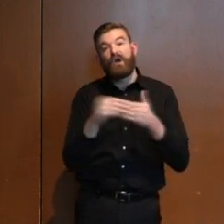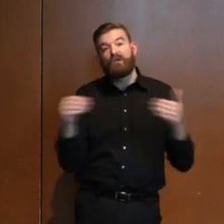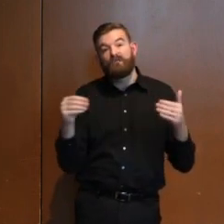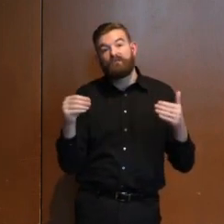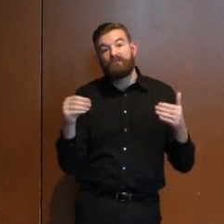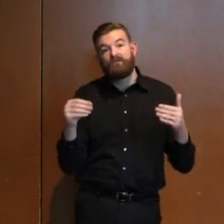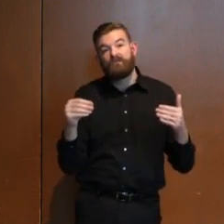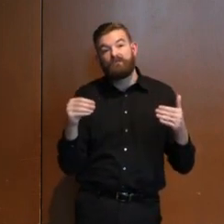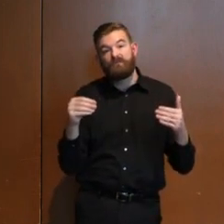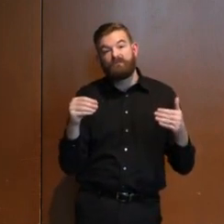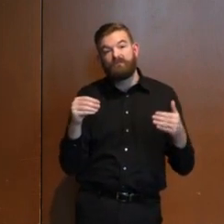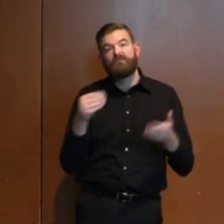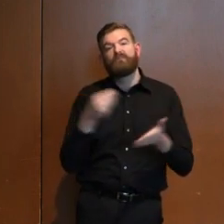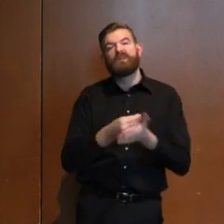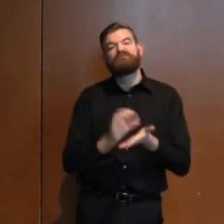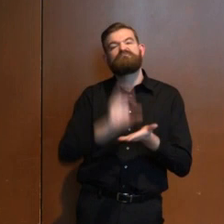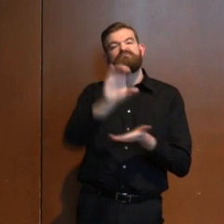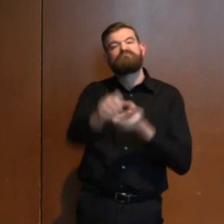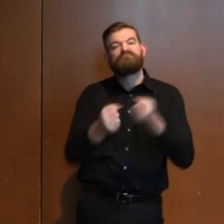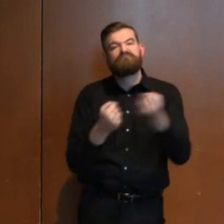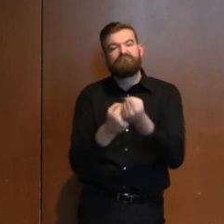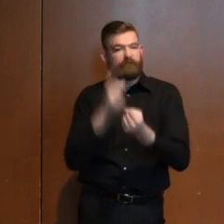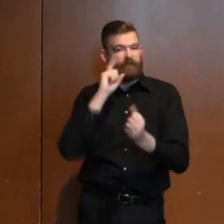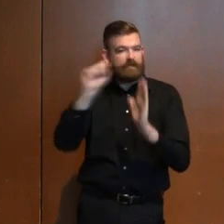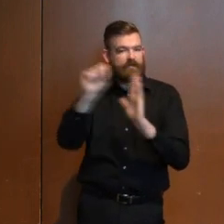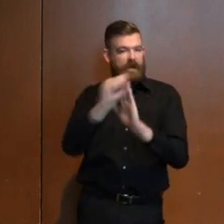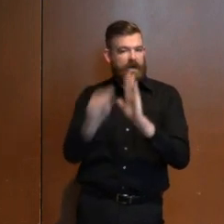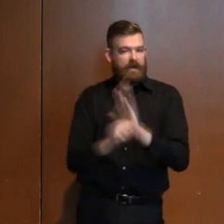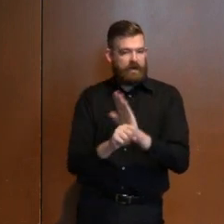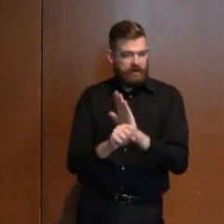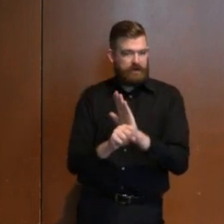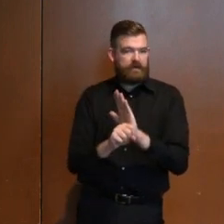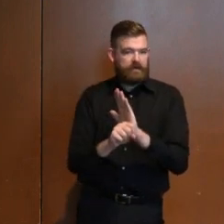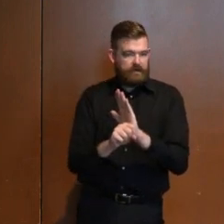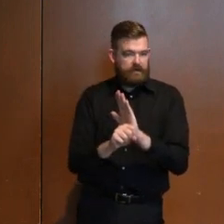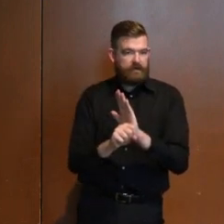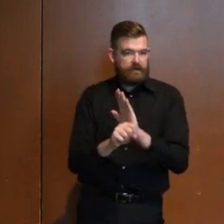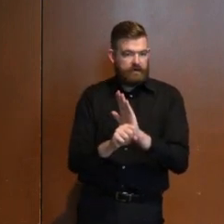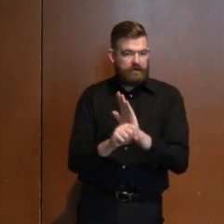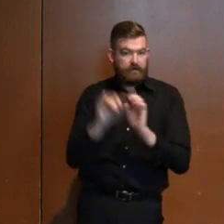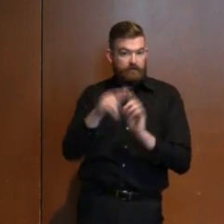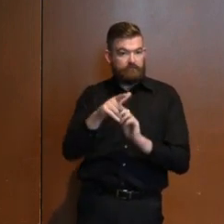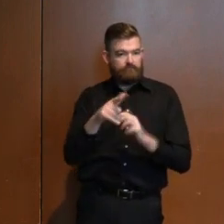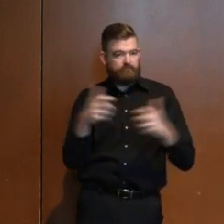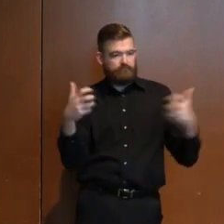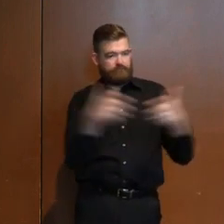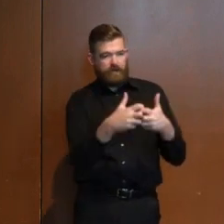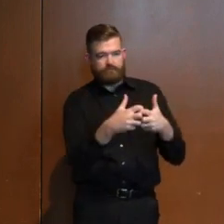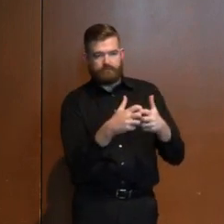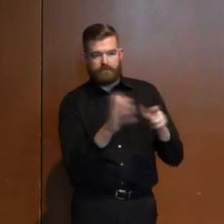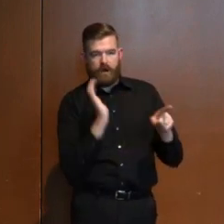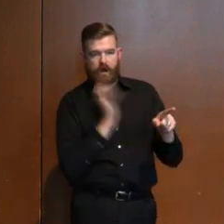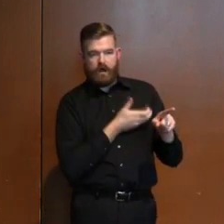A $150 BILLION CORONAVIRUS RELIEF FUND TO STATES, LOCALITIES AND TRIBAL GOVERNMENTS WHO ARE ON THE